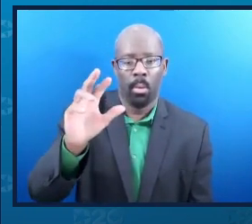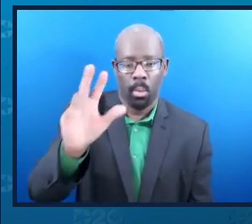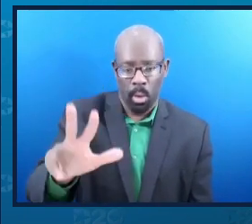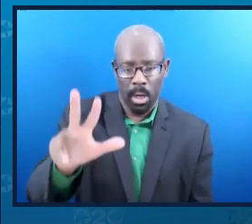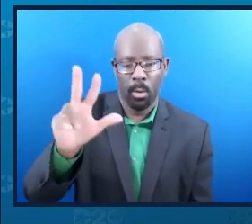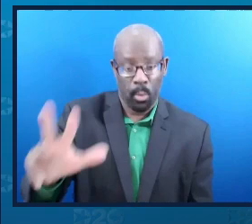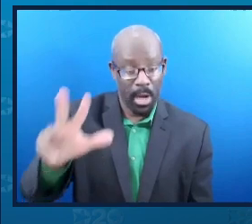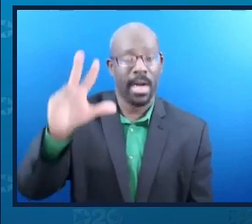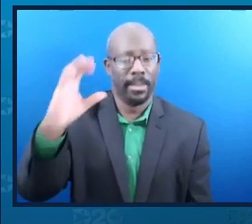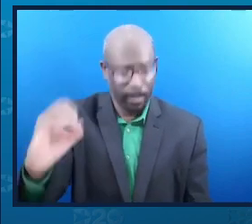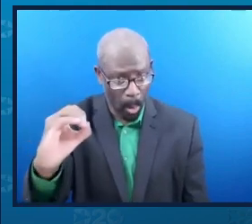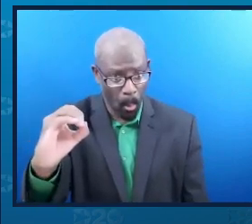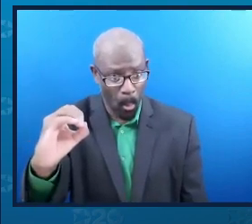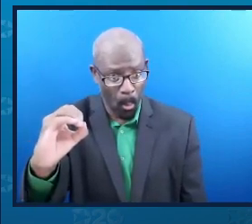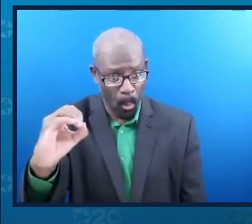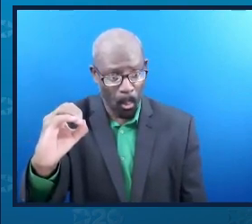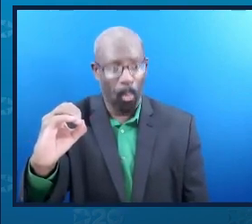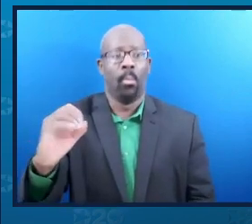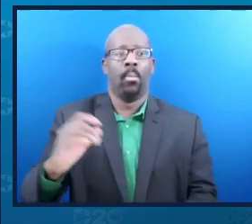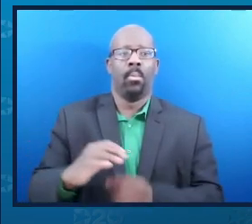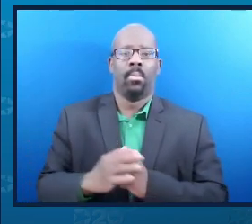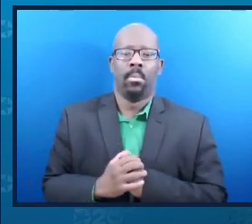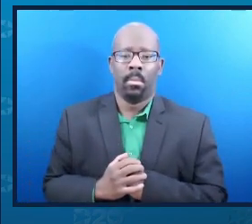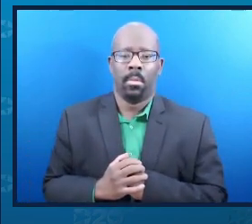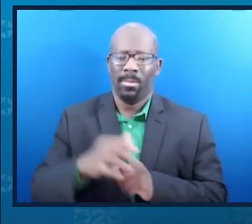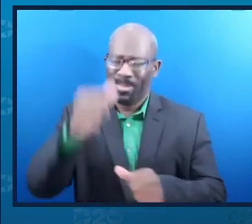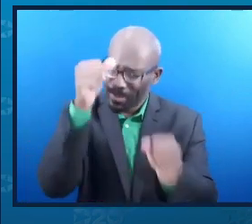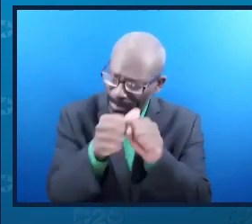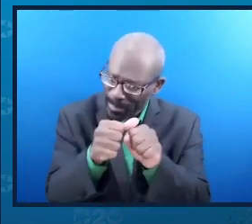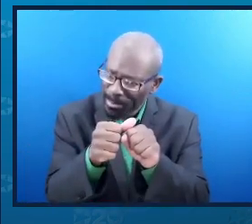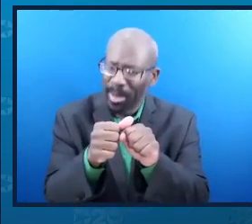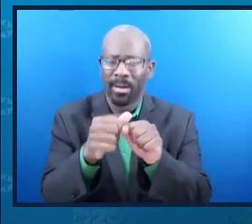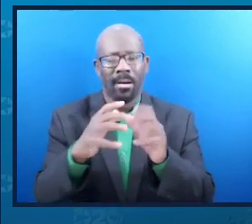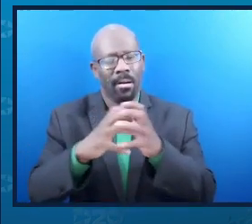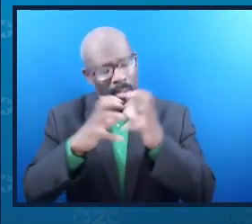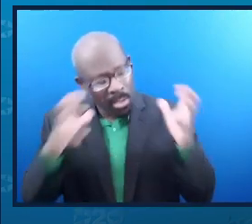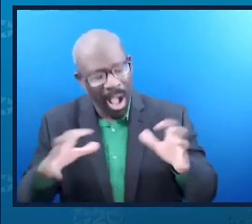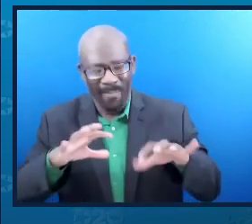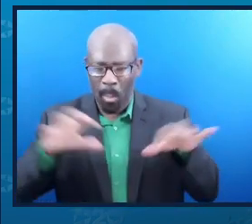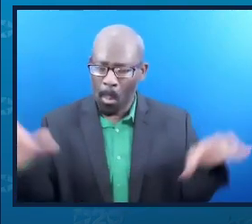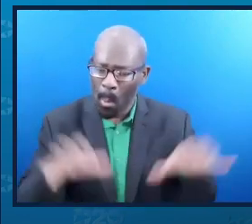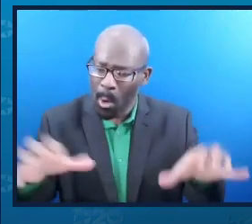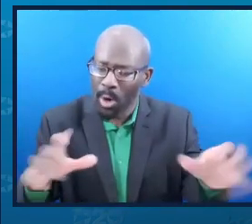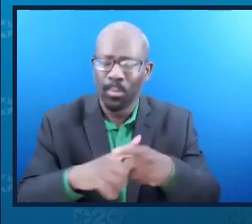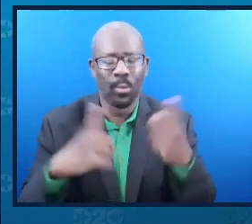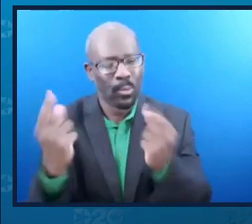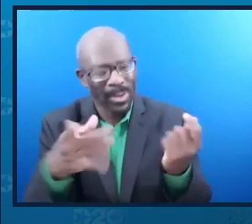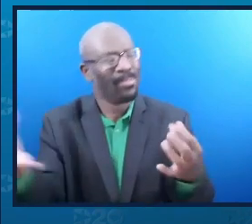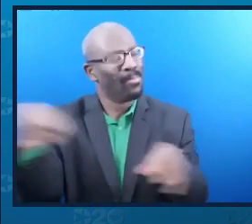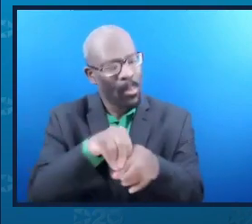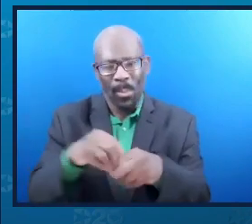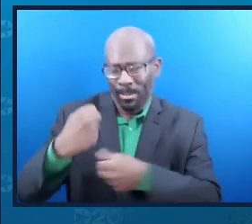IT TOOK SEVEN DECAD OF SUFFER RAGES MARCHING, PICKET AND GOING